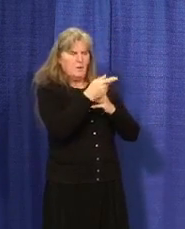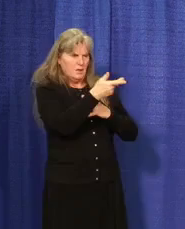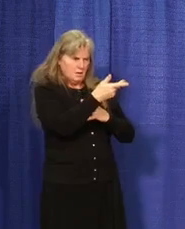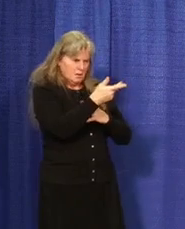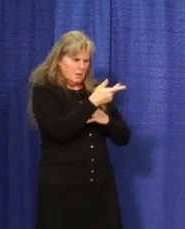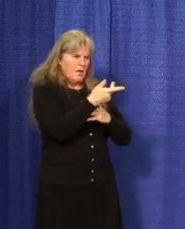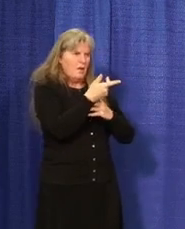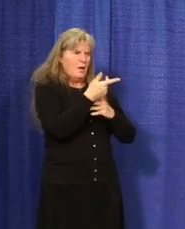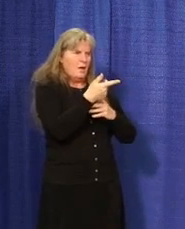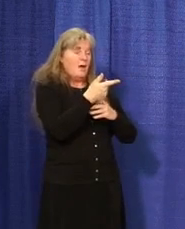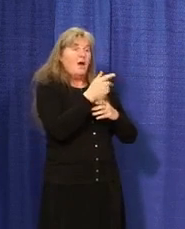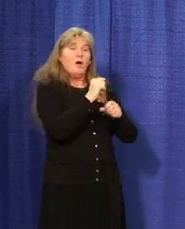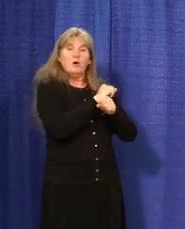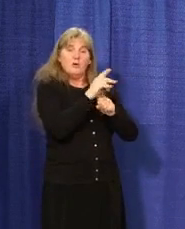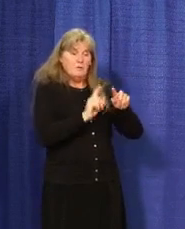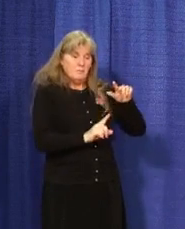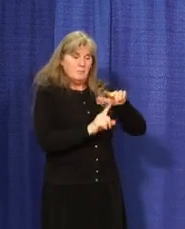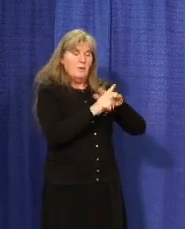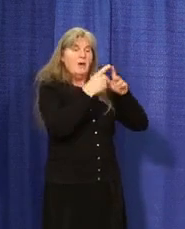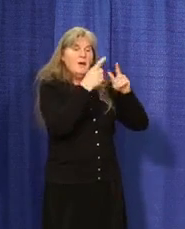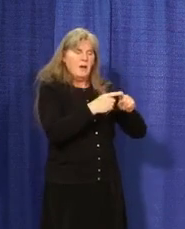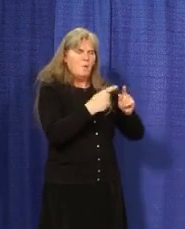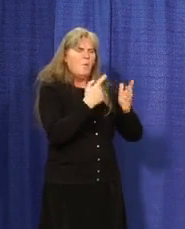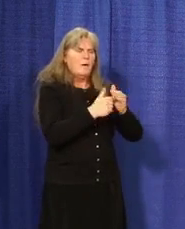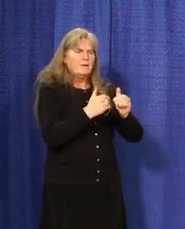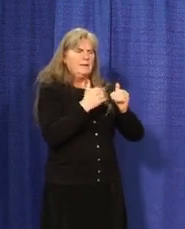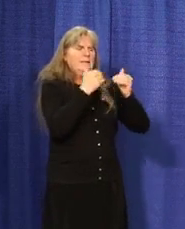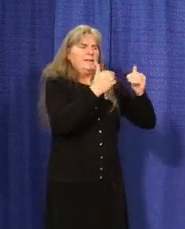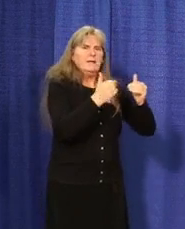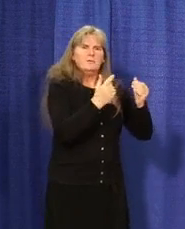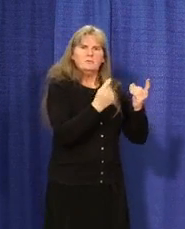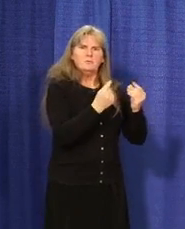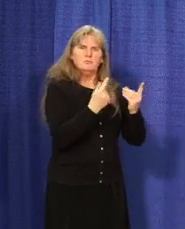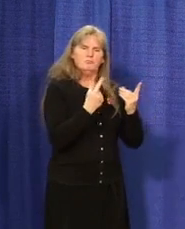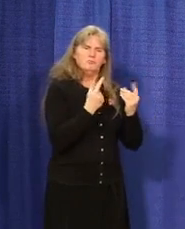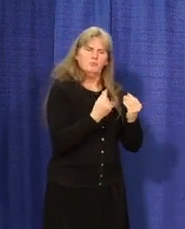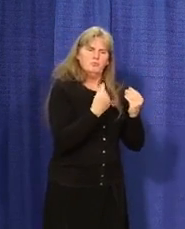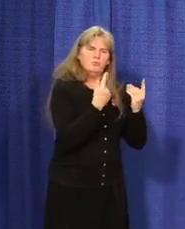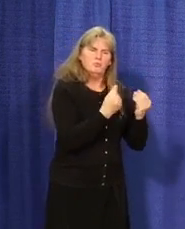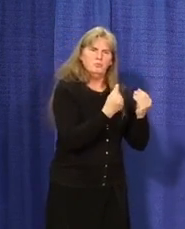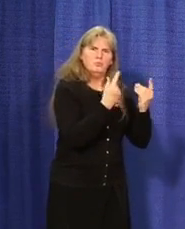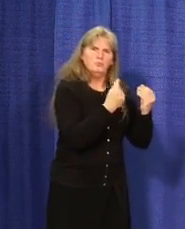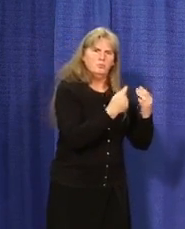do next and how do we work together to follow the steps that we know work, and work